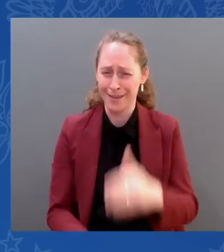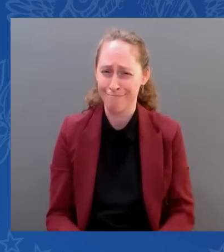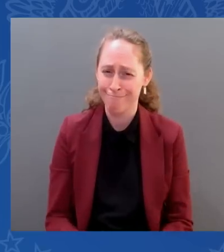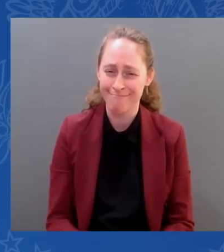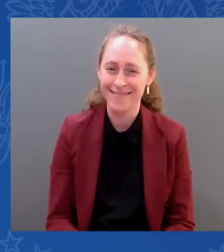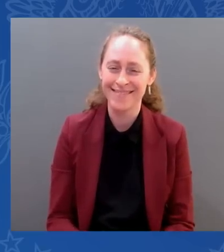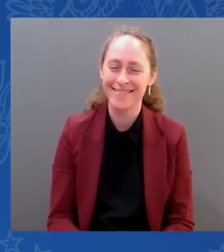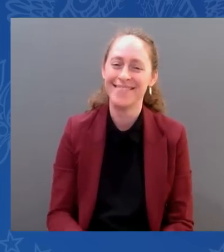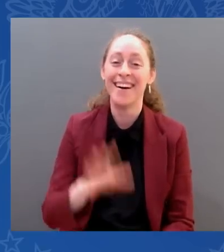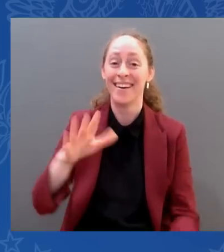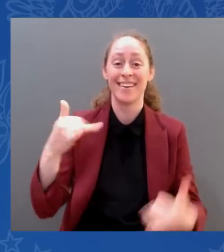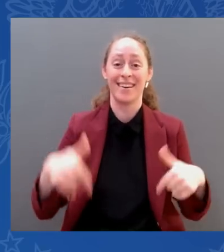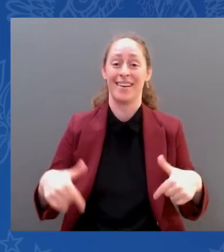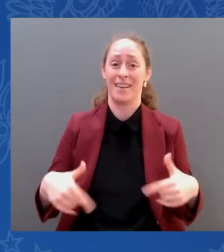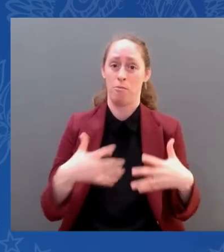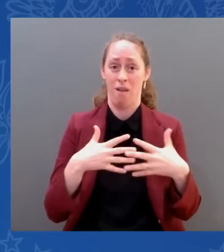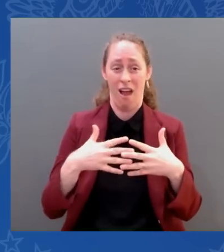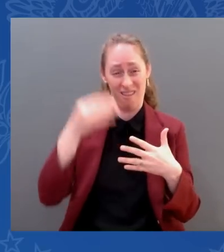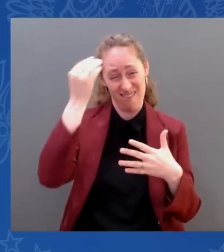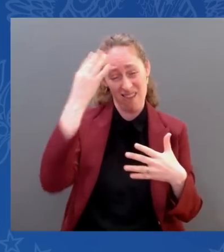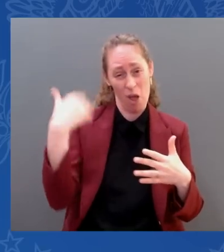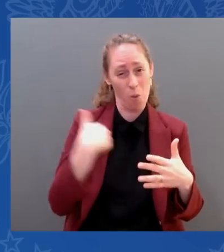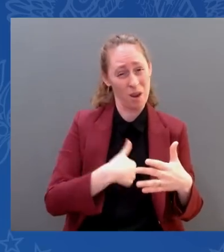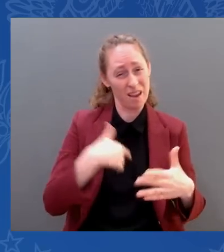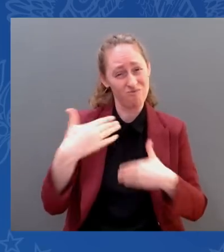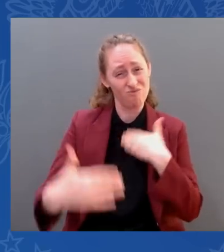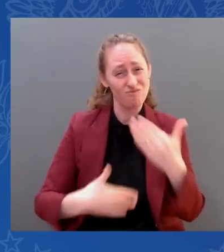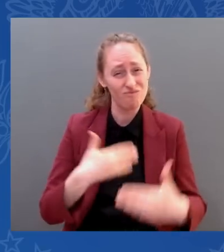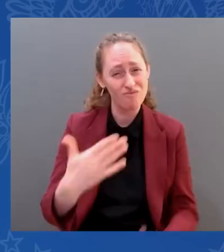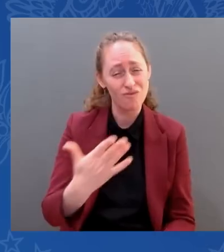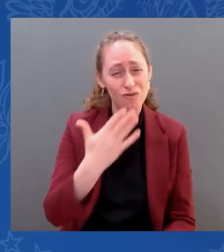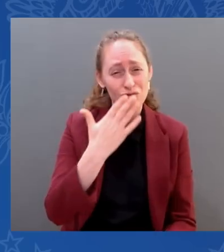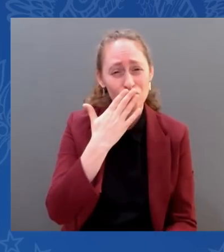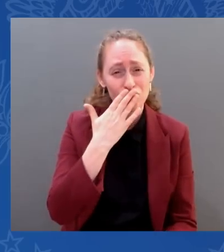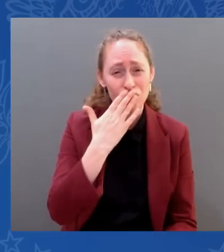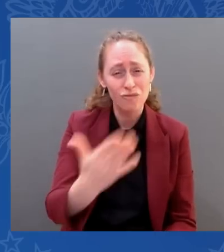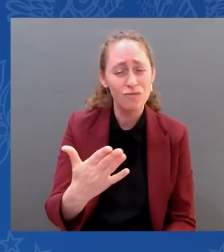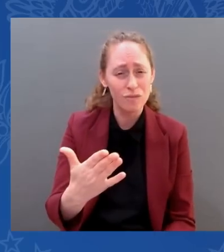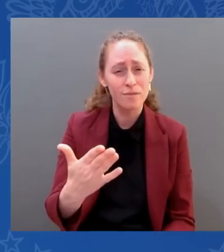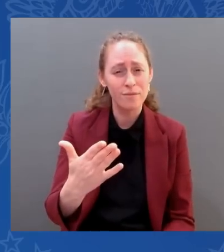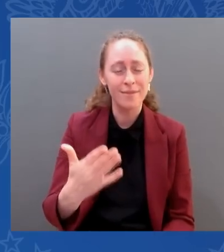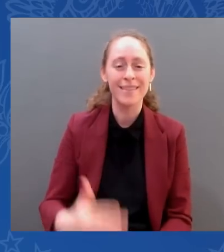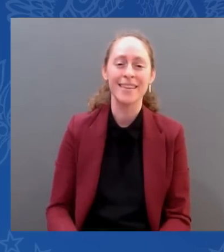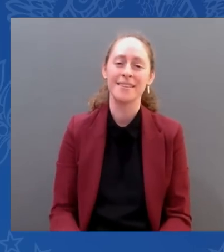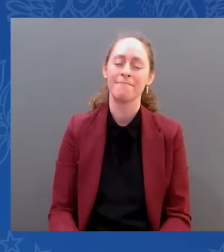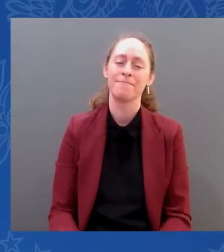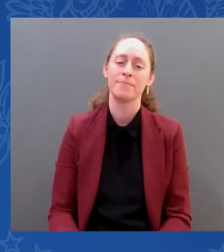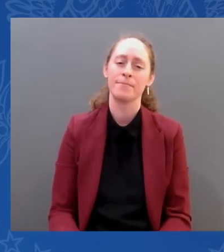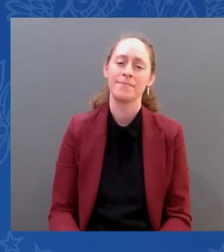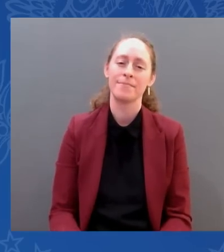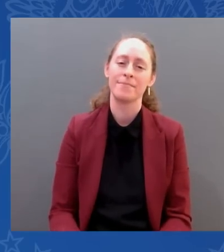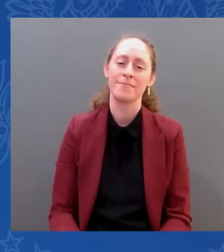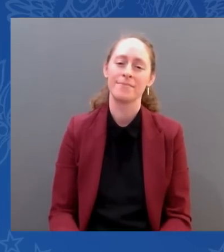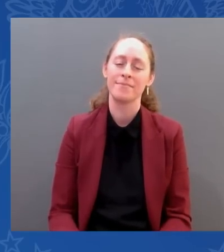because every country in the world is getting a big bite and piece of this inflation -- worse than we are in the vast majority of countries